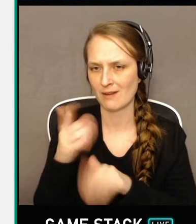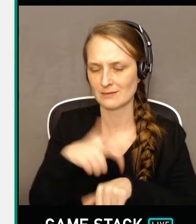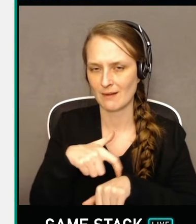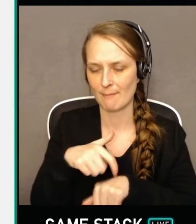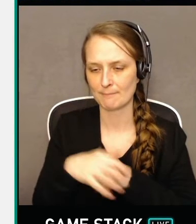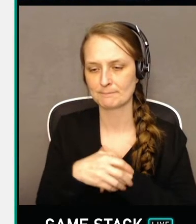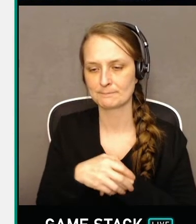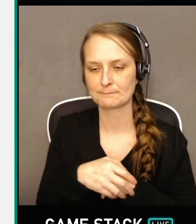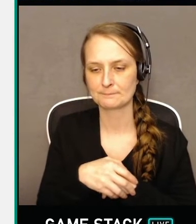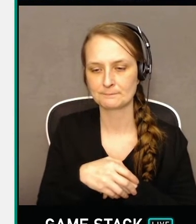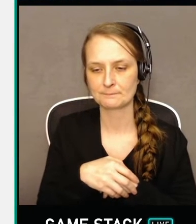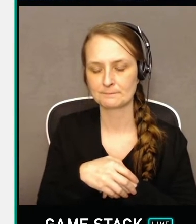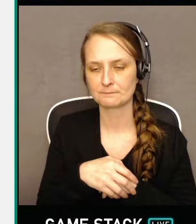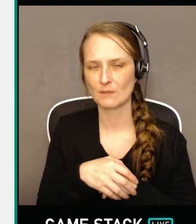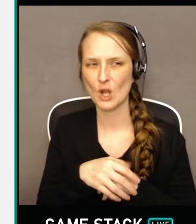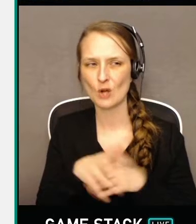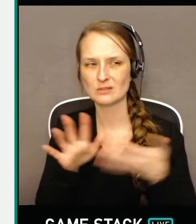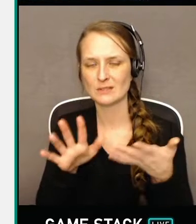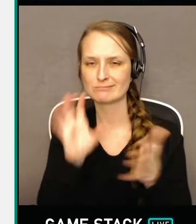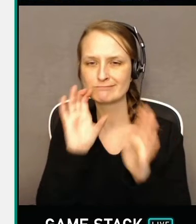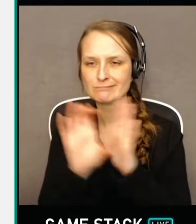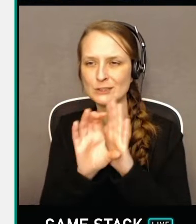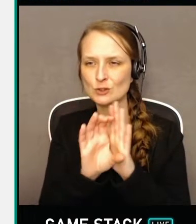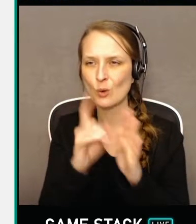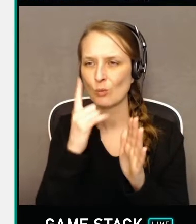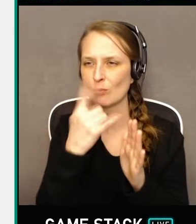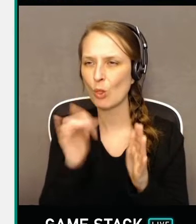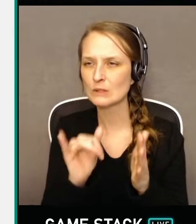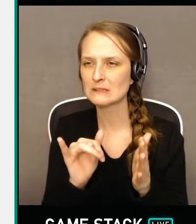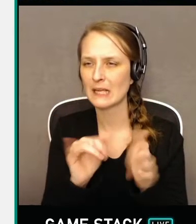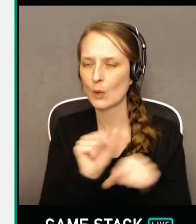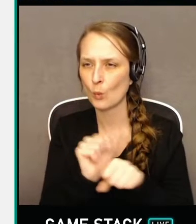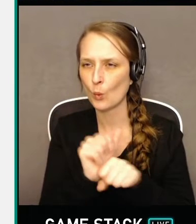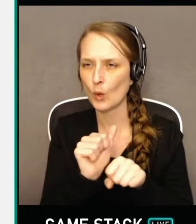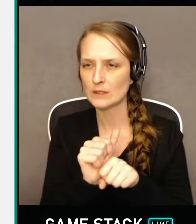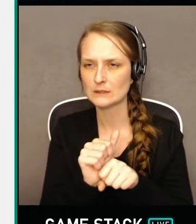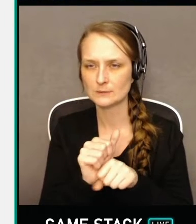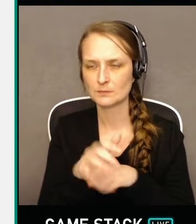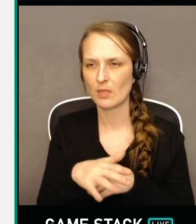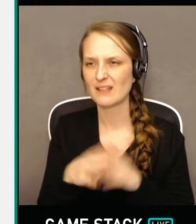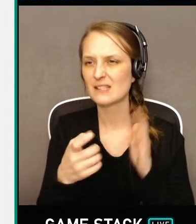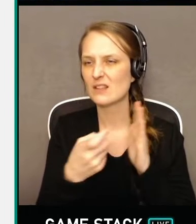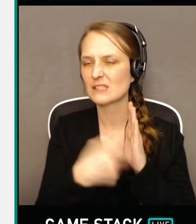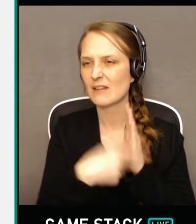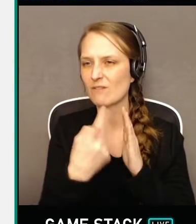Here's a little diagram of how this works, most of the time. This is the default behavior for